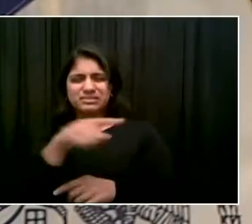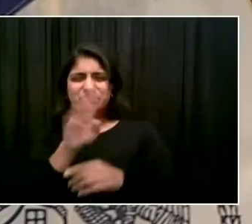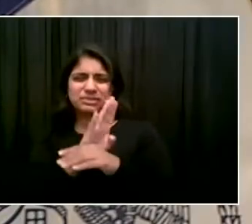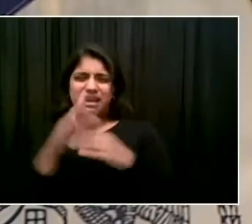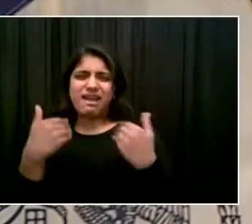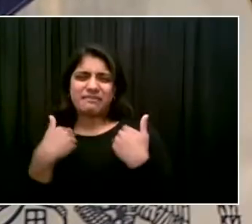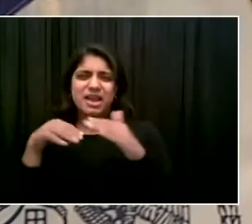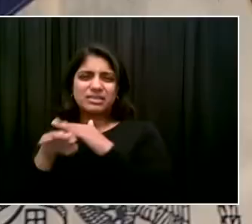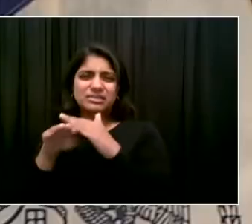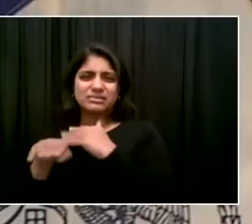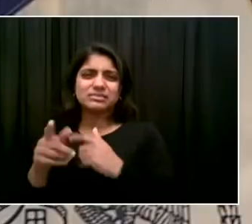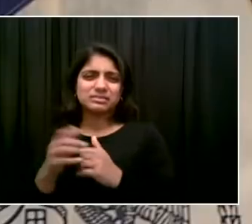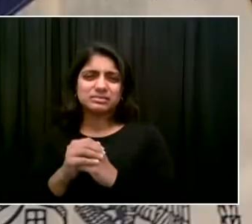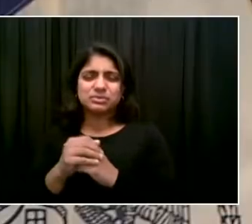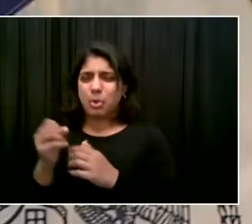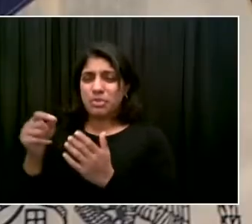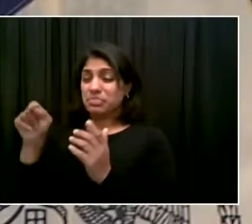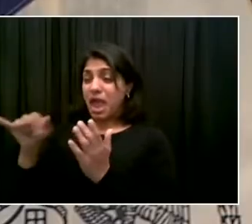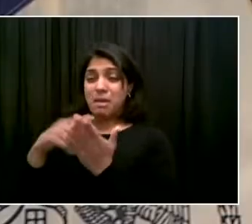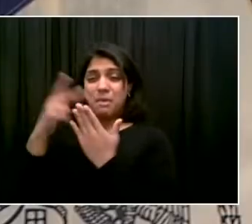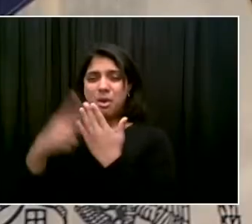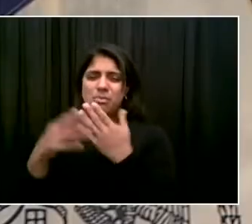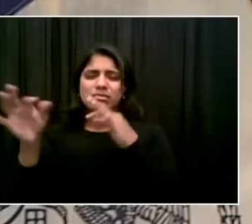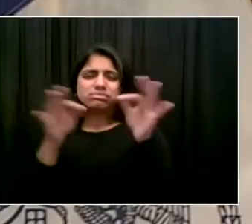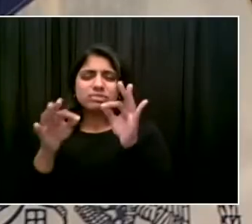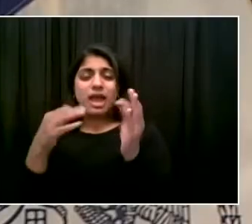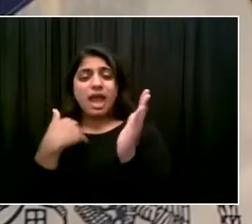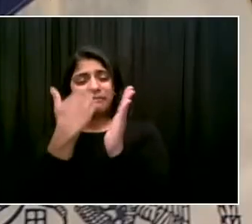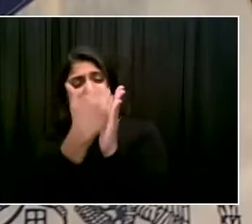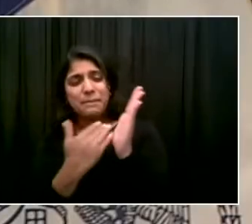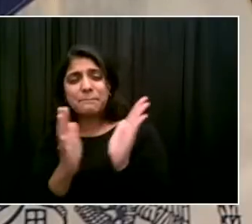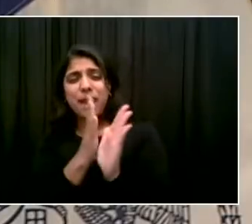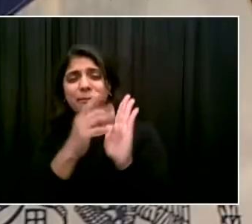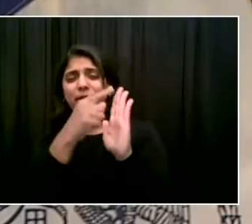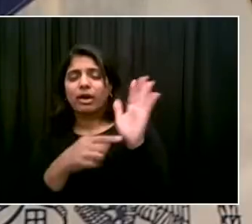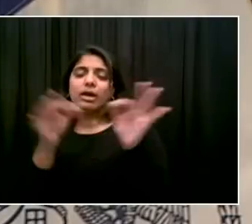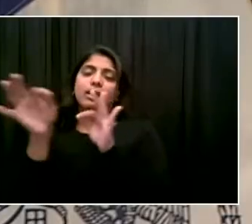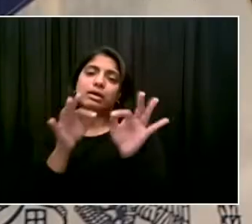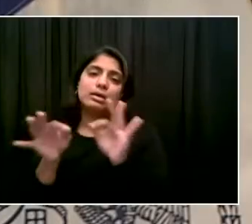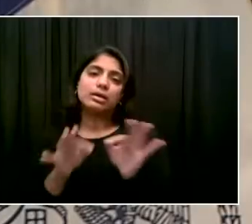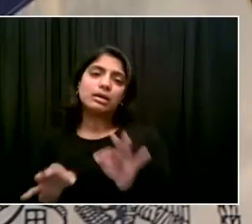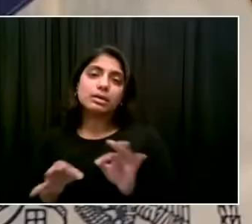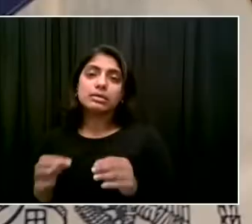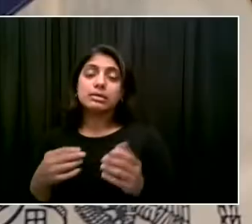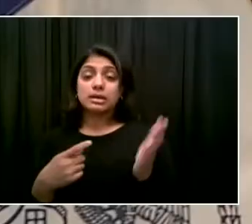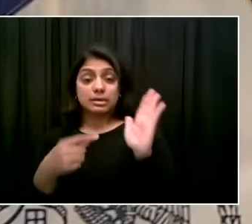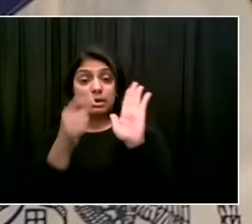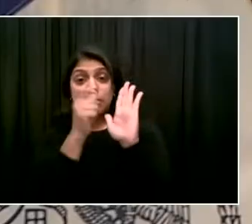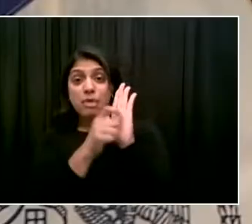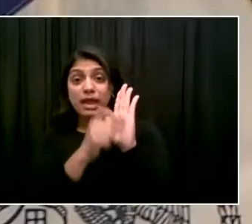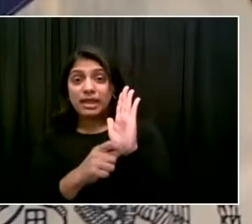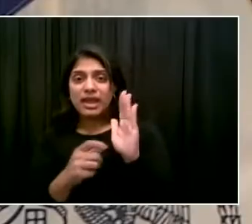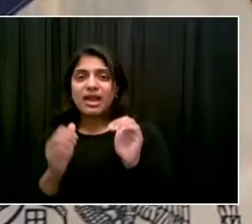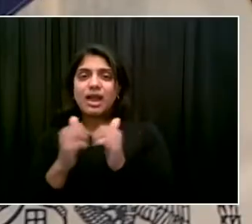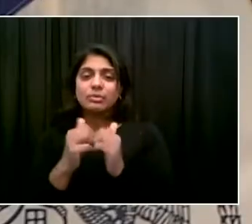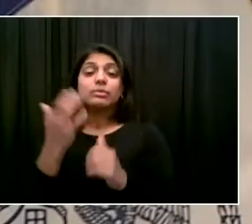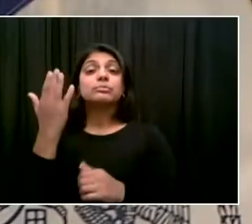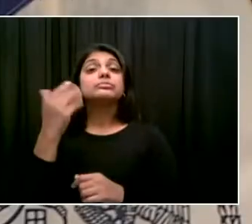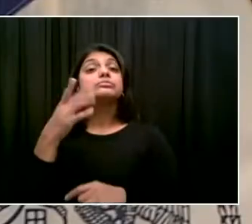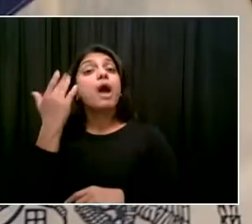WORKED IN PEOPLE OF PROVEN BUT WE ARE LAYING OUT THE RULES IS